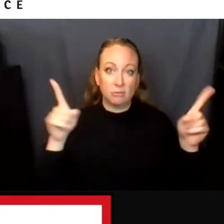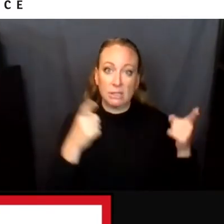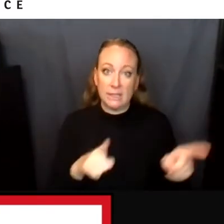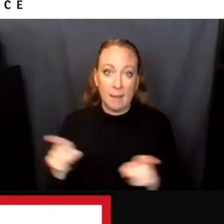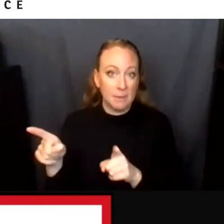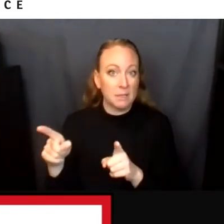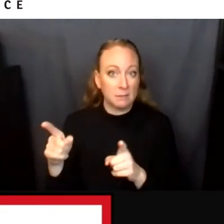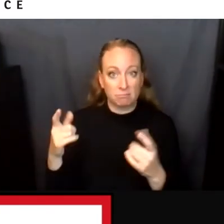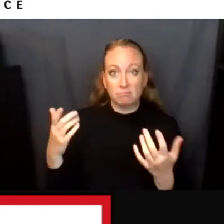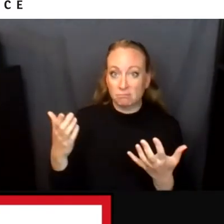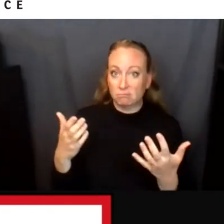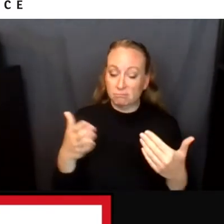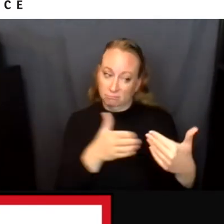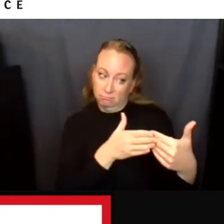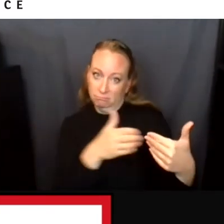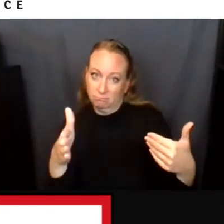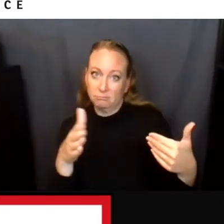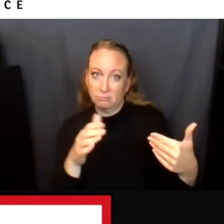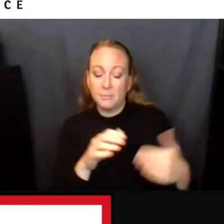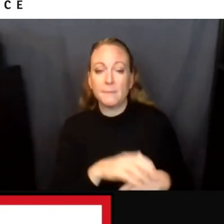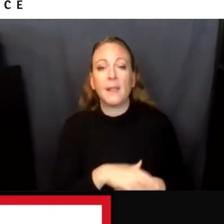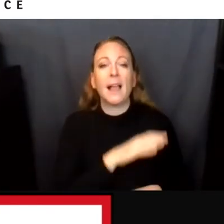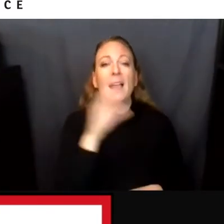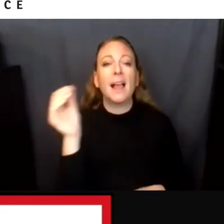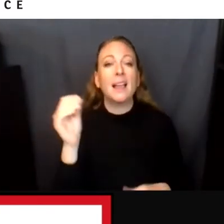and results sometimes are very positive.